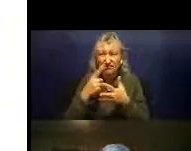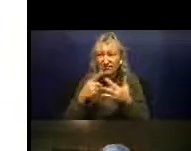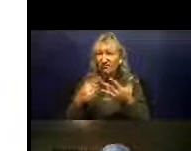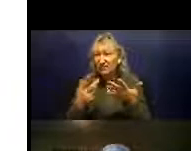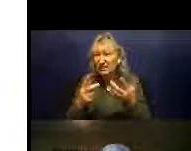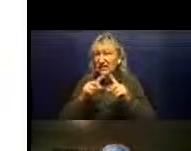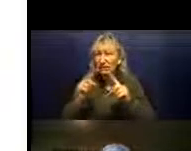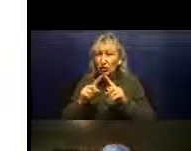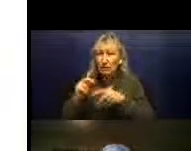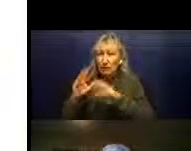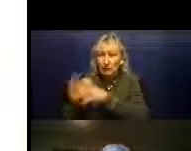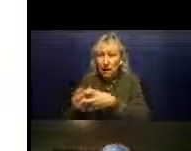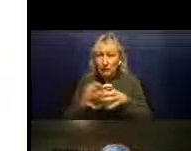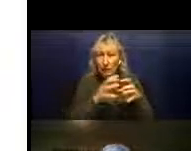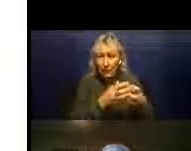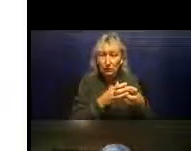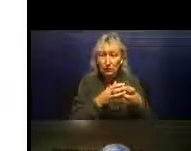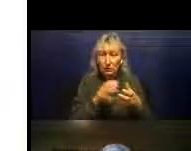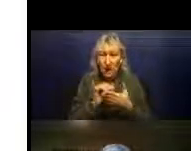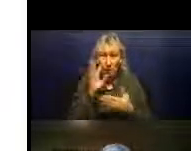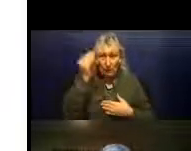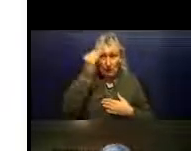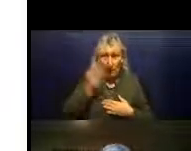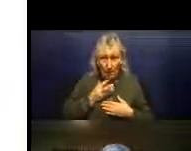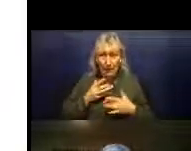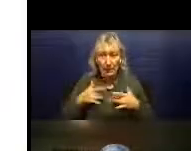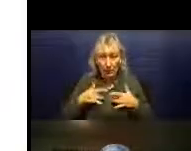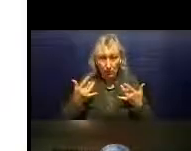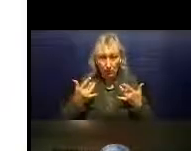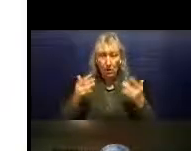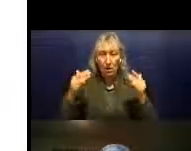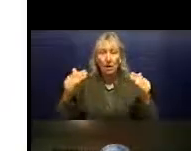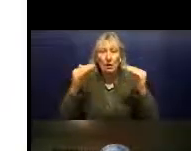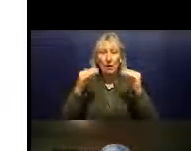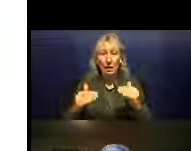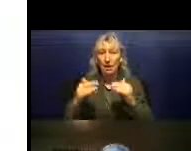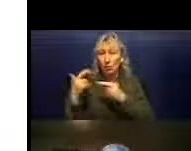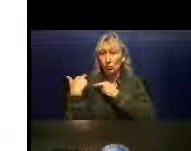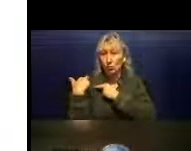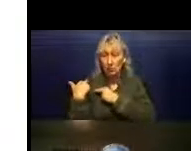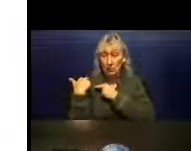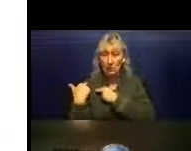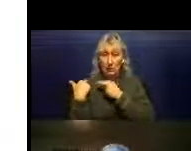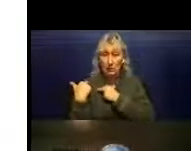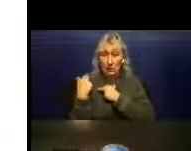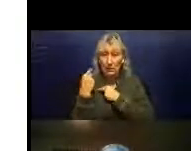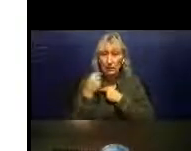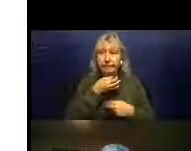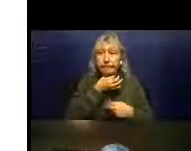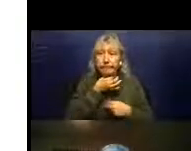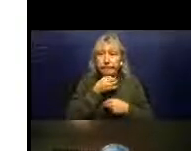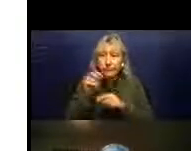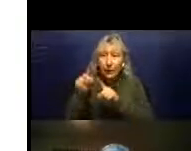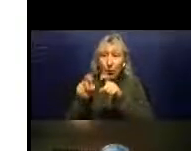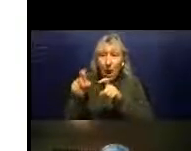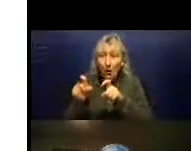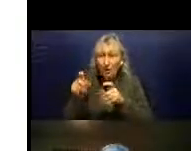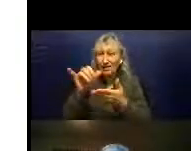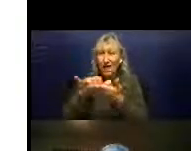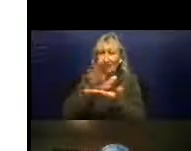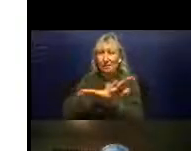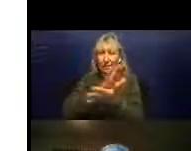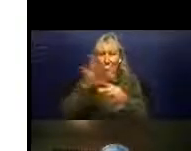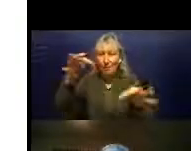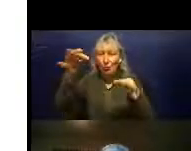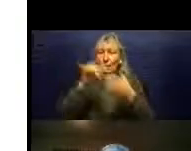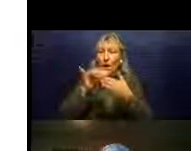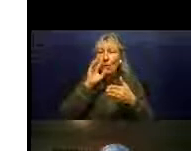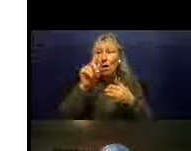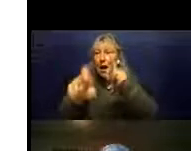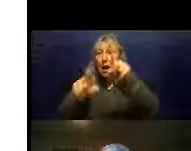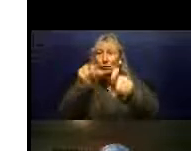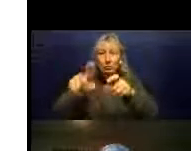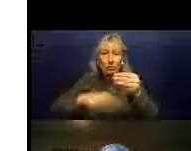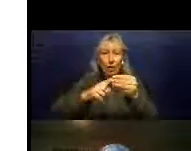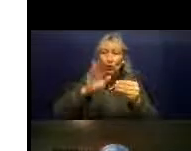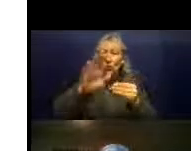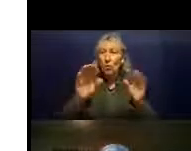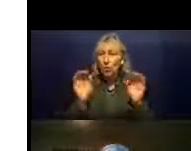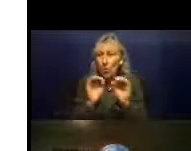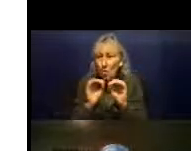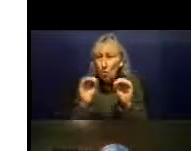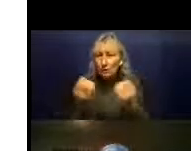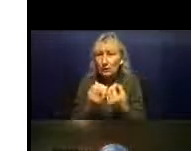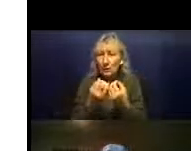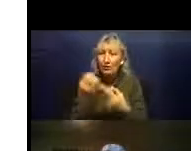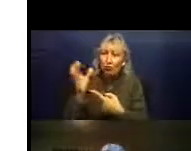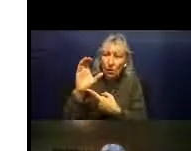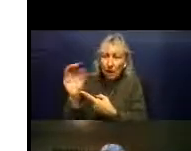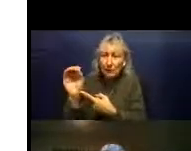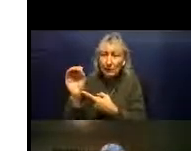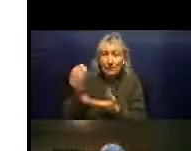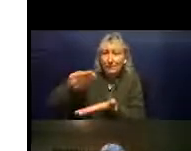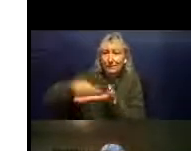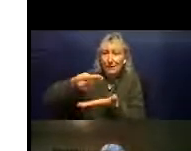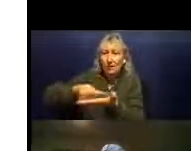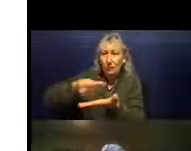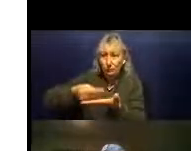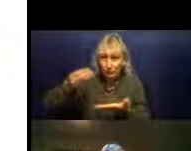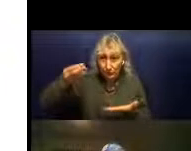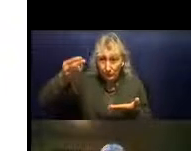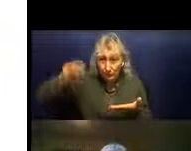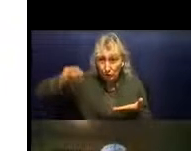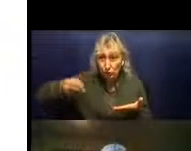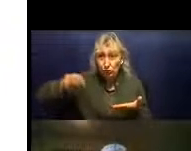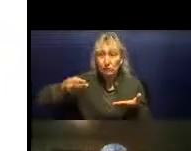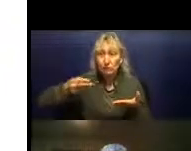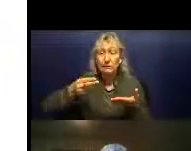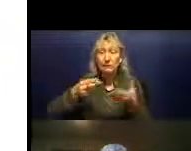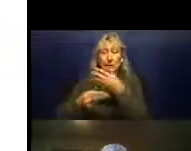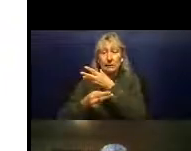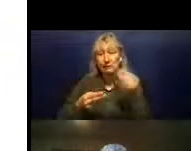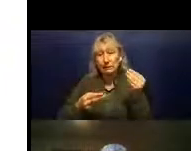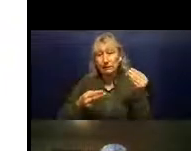I'm a minority business owner small business entity the veteran owned in any